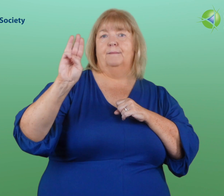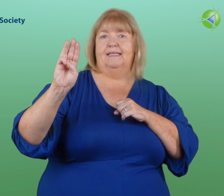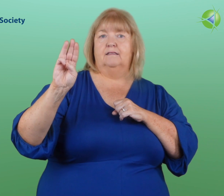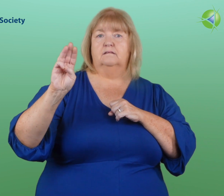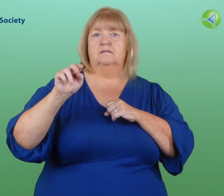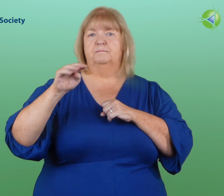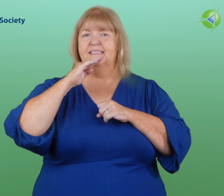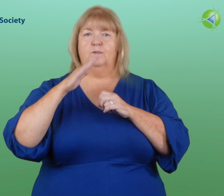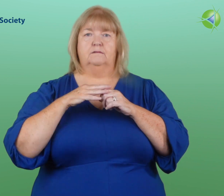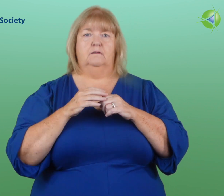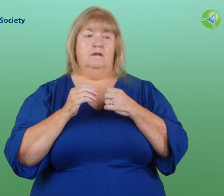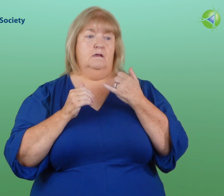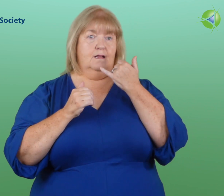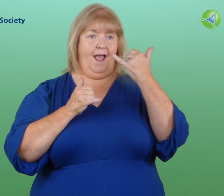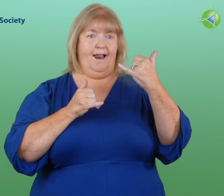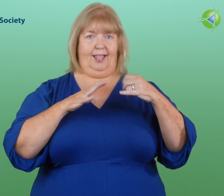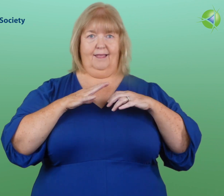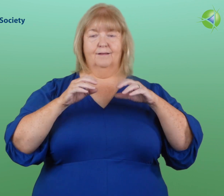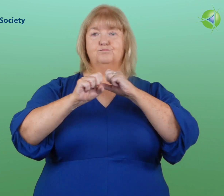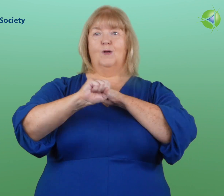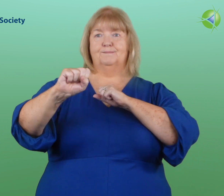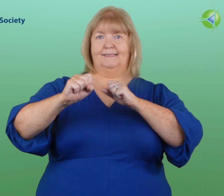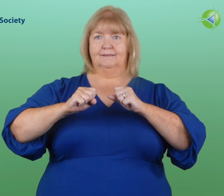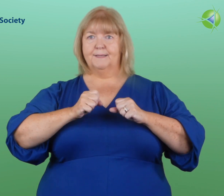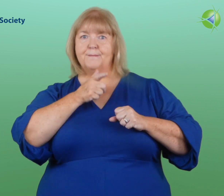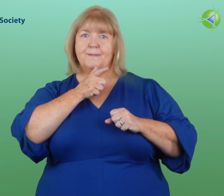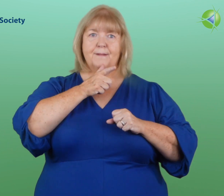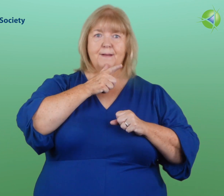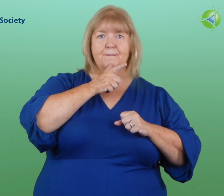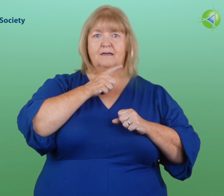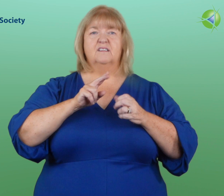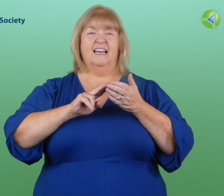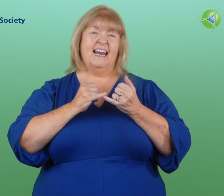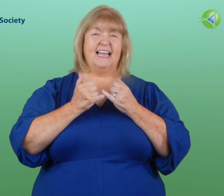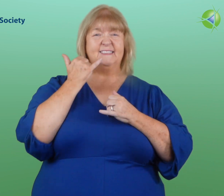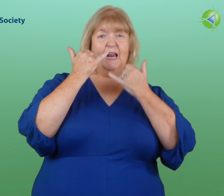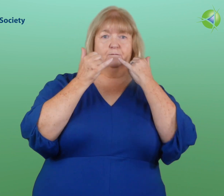broadband services like VoIP (also known as voice calls over broadband),